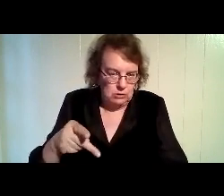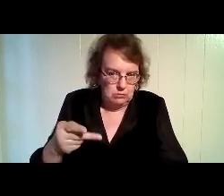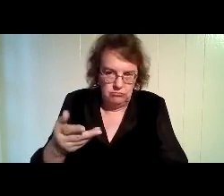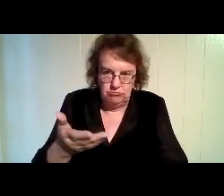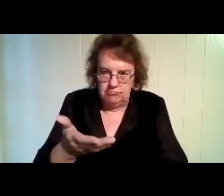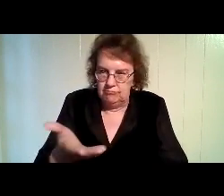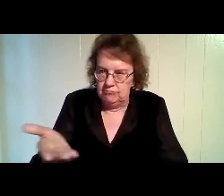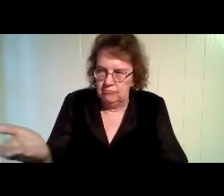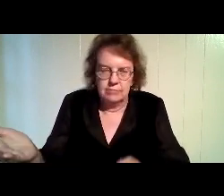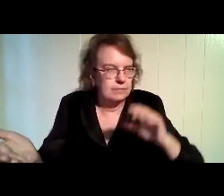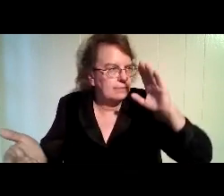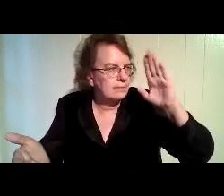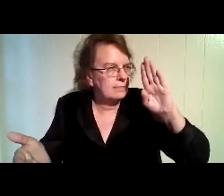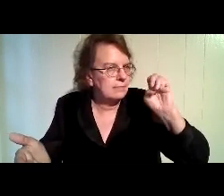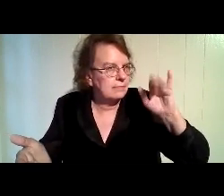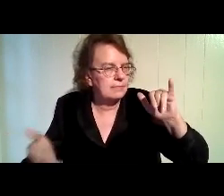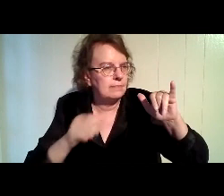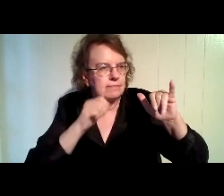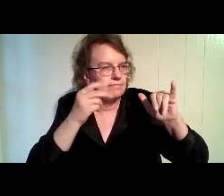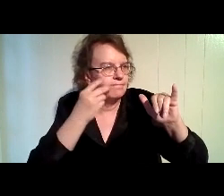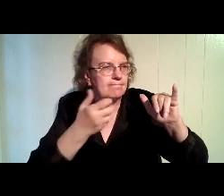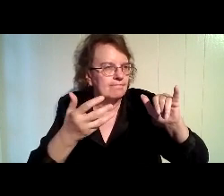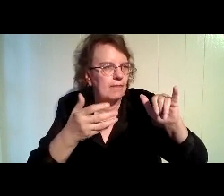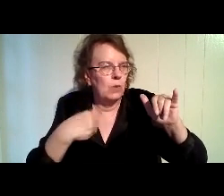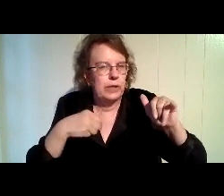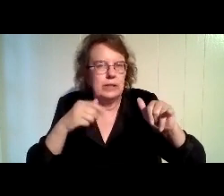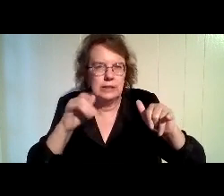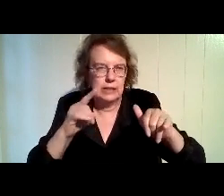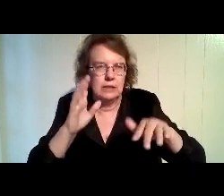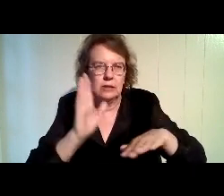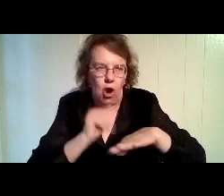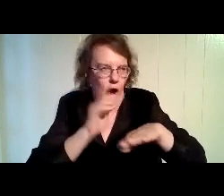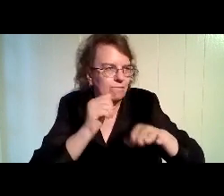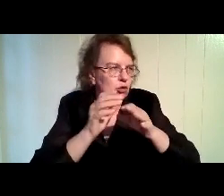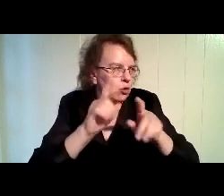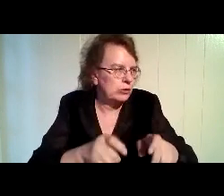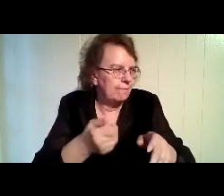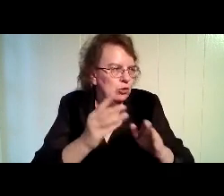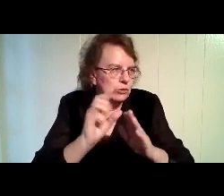Hey Billy, I don't see anything in there. If we put a call out for questions a few seconds ago. So if anybody has